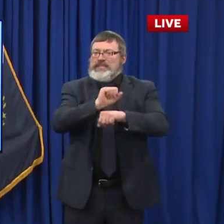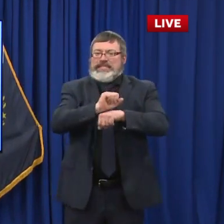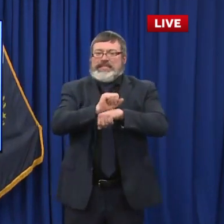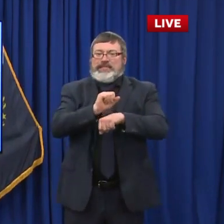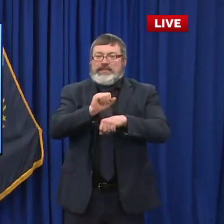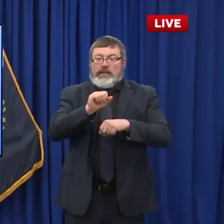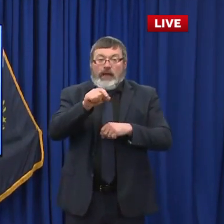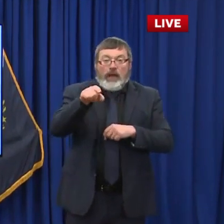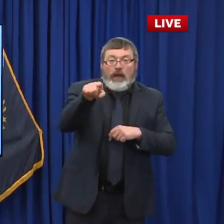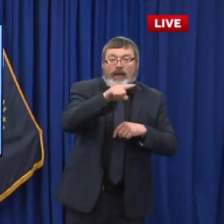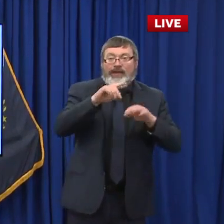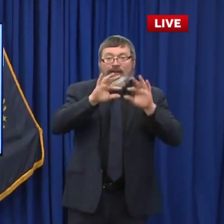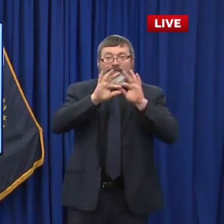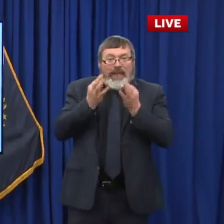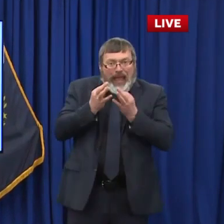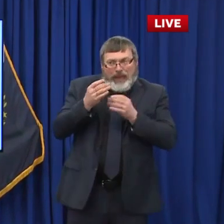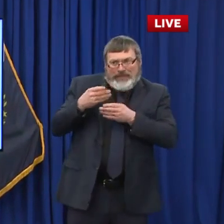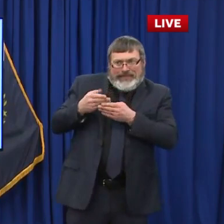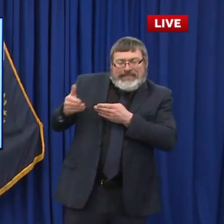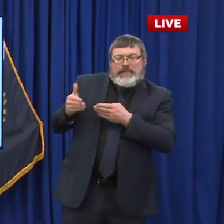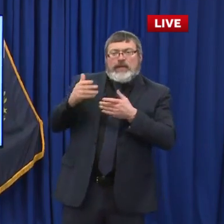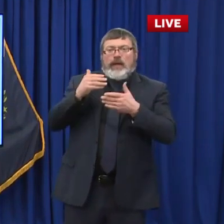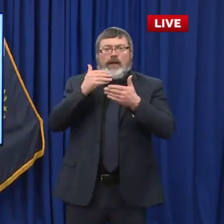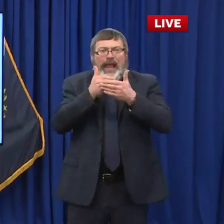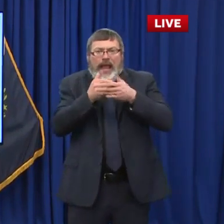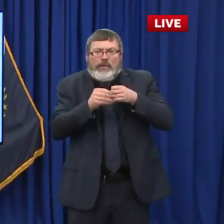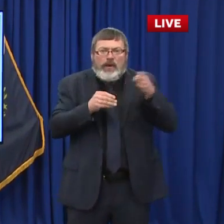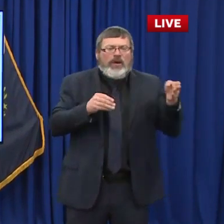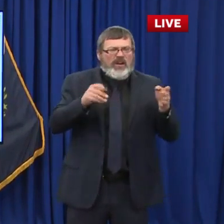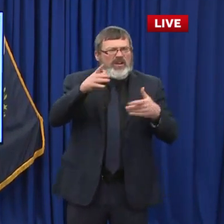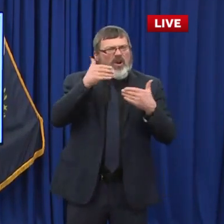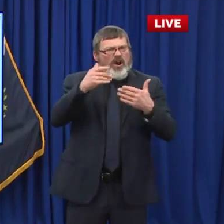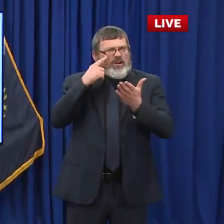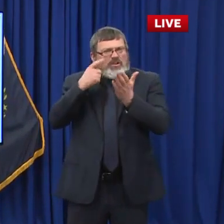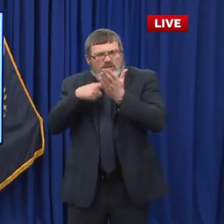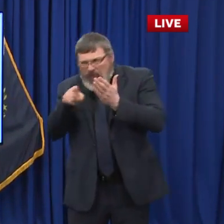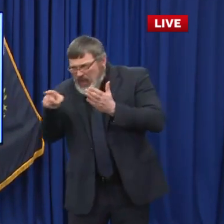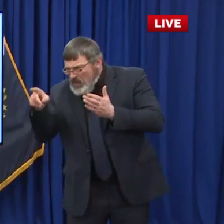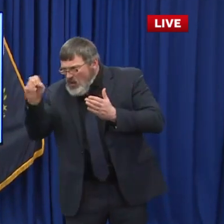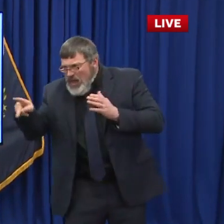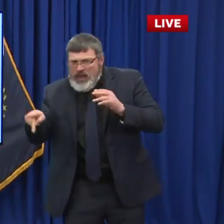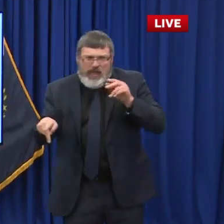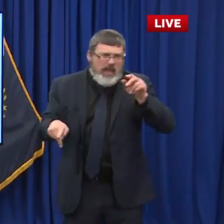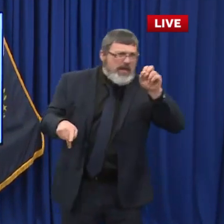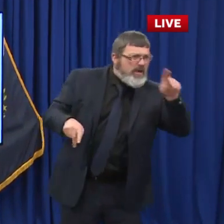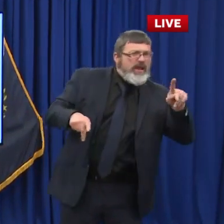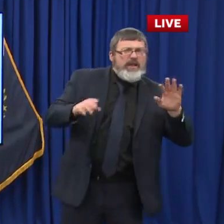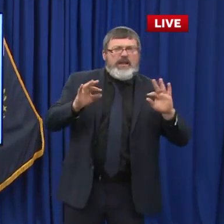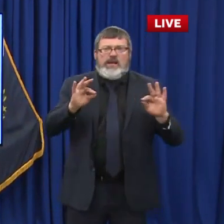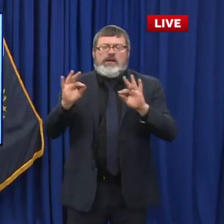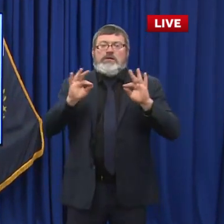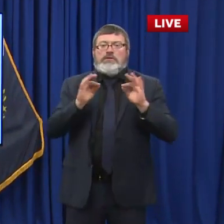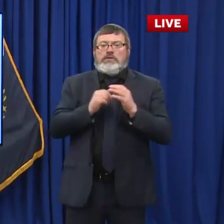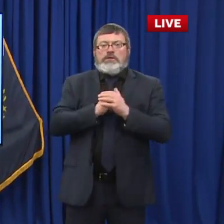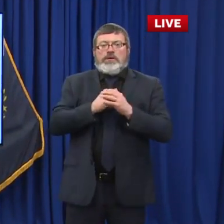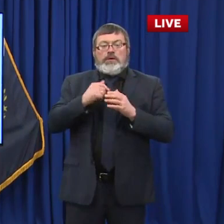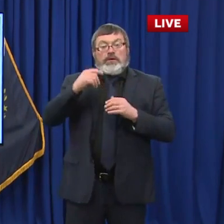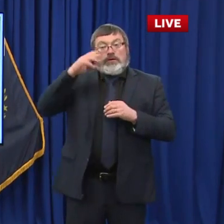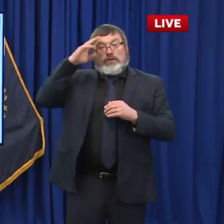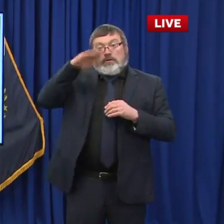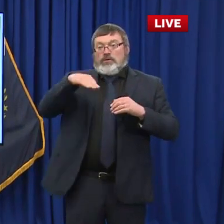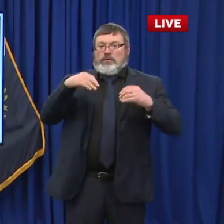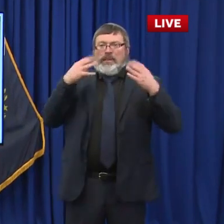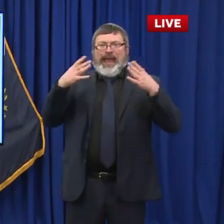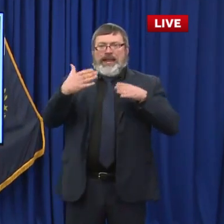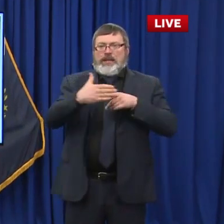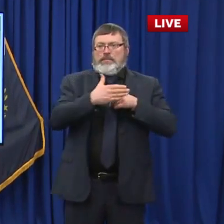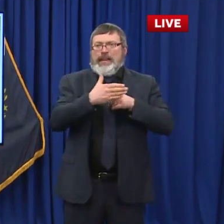THE DRIFTS ARE HIGH, IF THERE ARE LOVED ONES OUT THERE OR NEIGHBORS, CHECKING IN ON THEM WOULD BE GREAT.